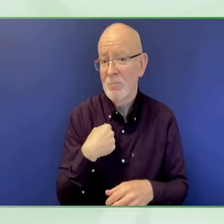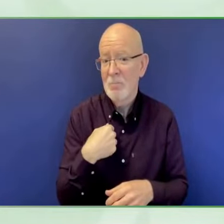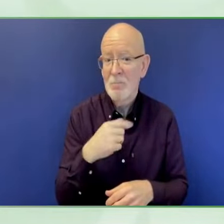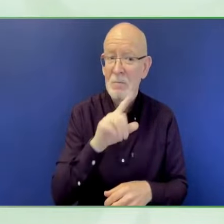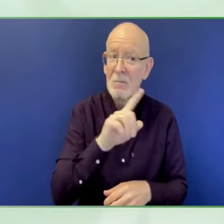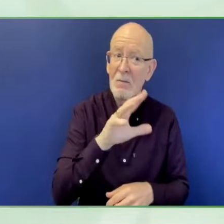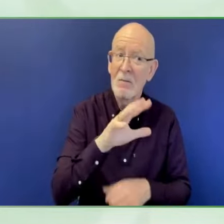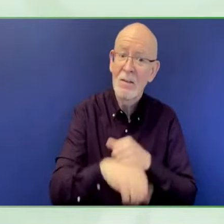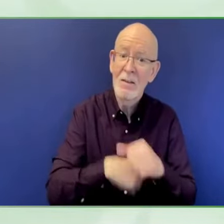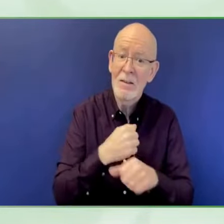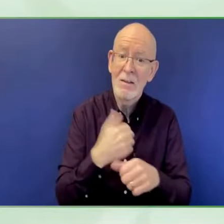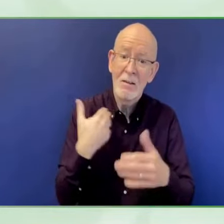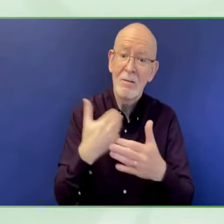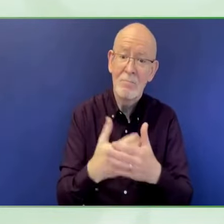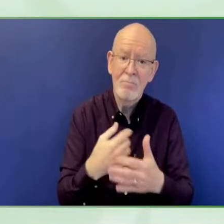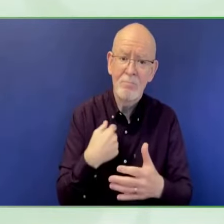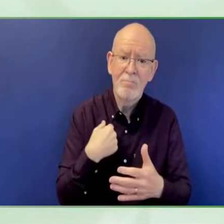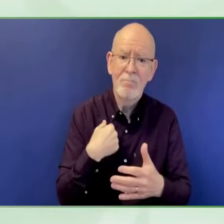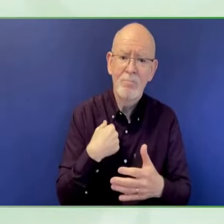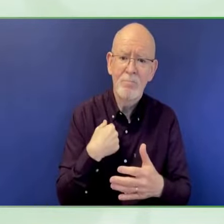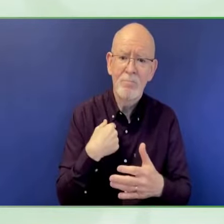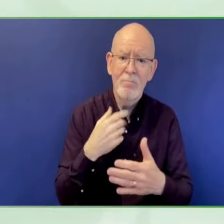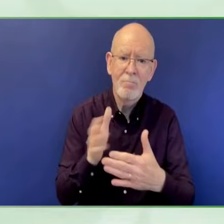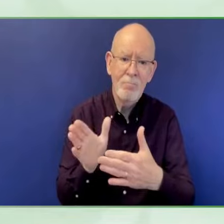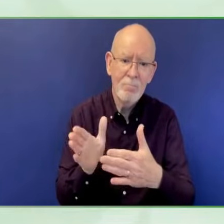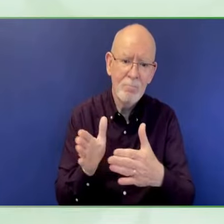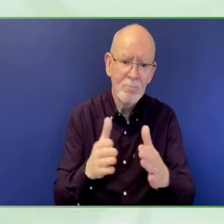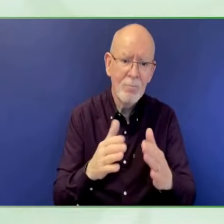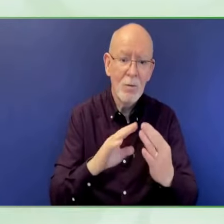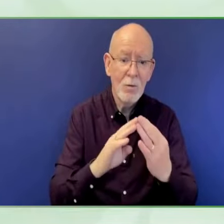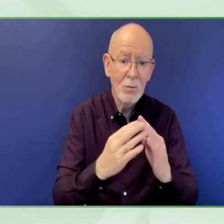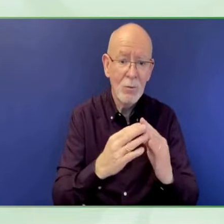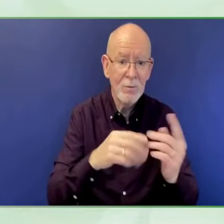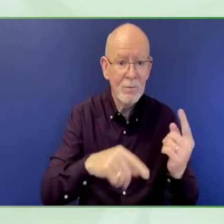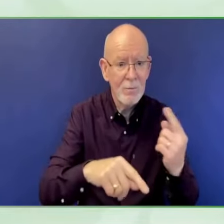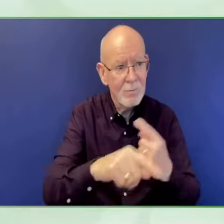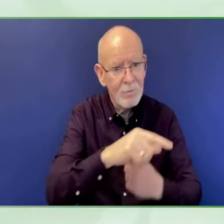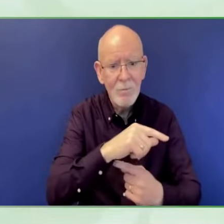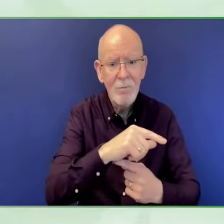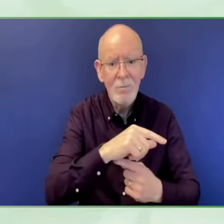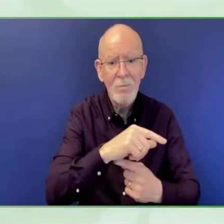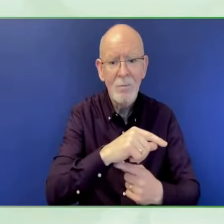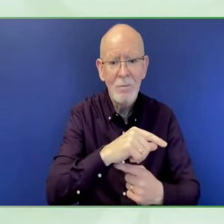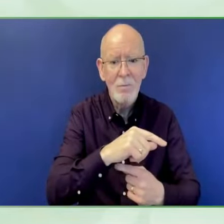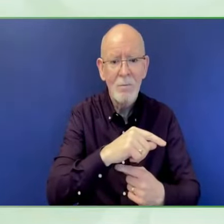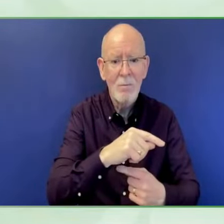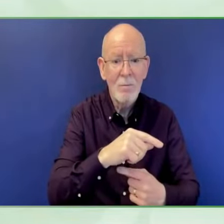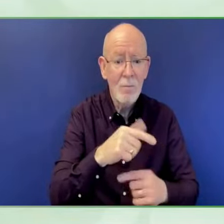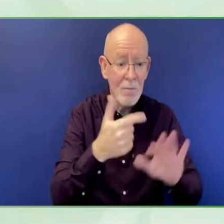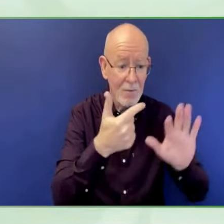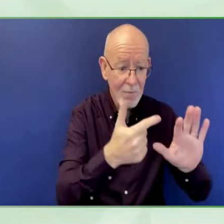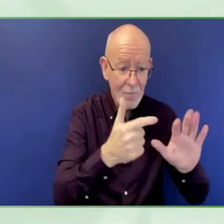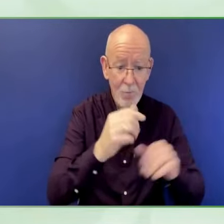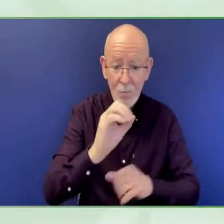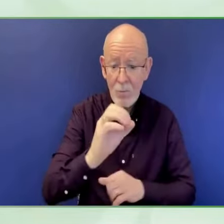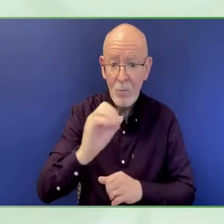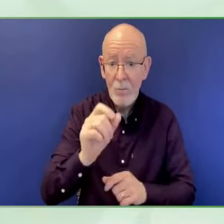and based on our expertise like to say that for deinstitutionalisation to have success there is a need for several very important things, and